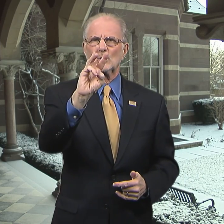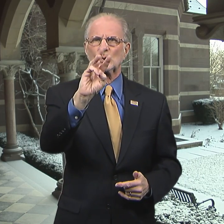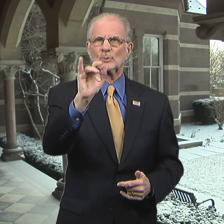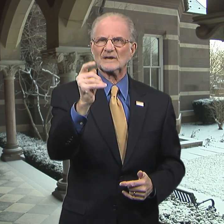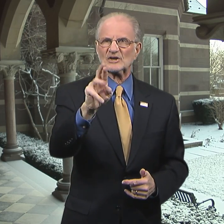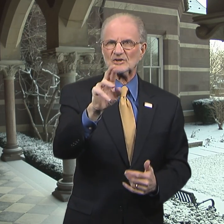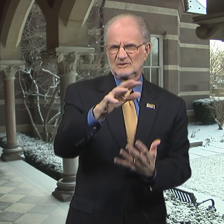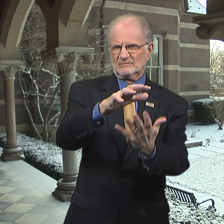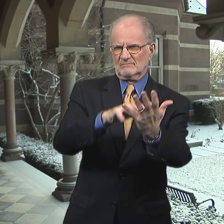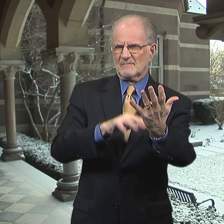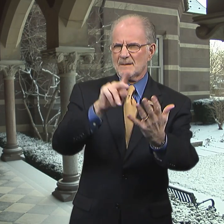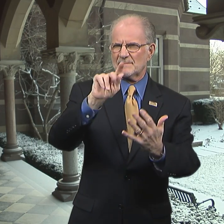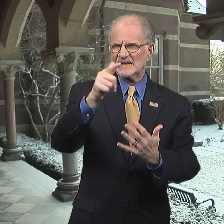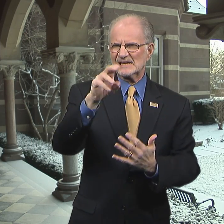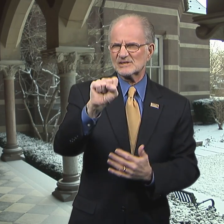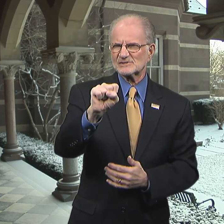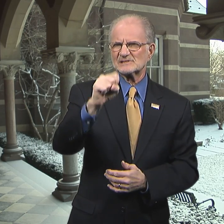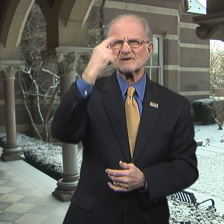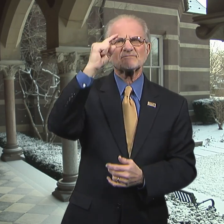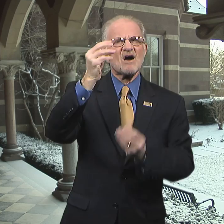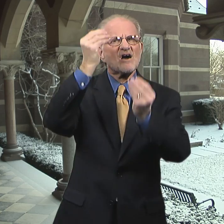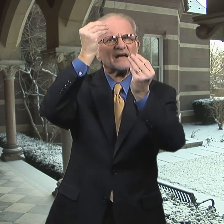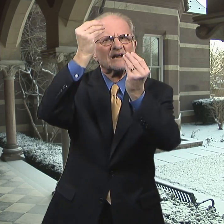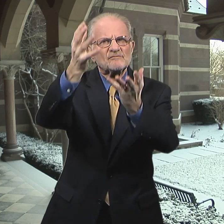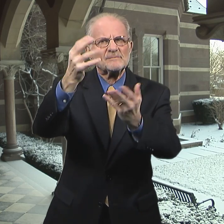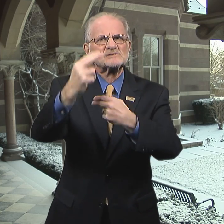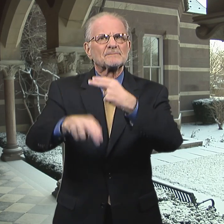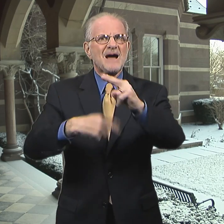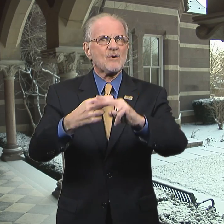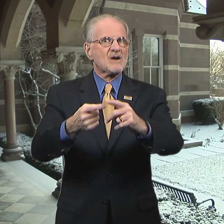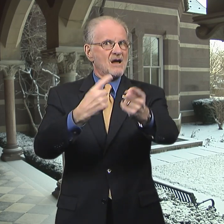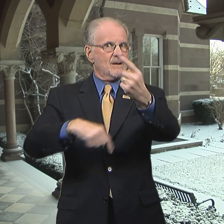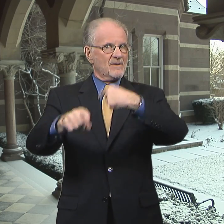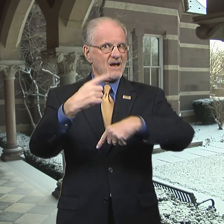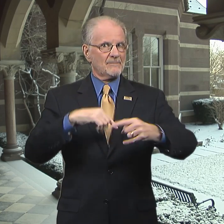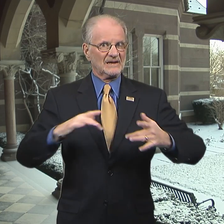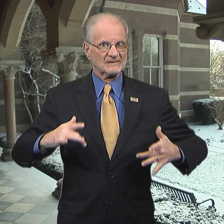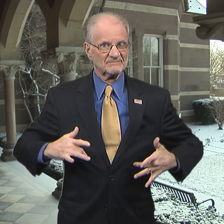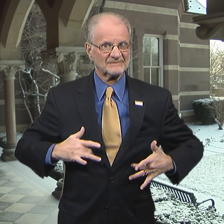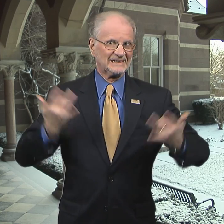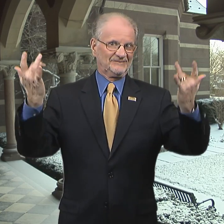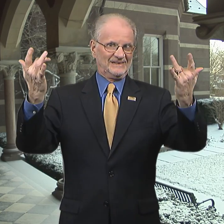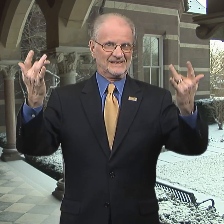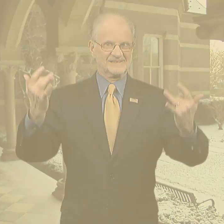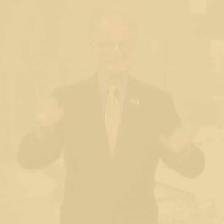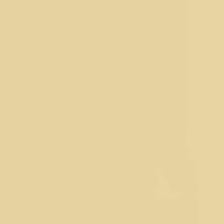for information about the upcoming events.